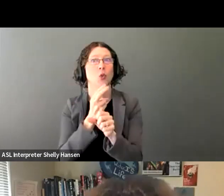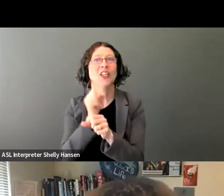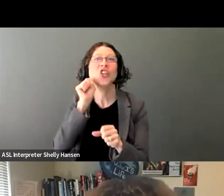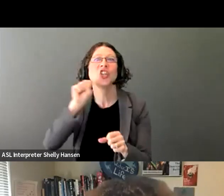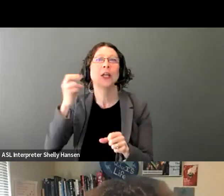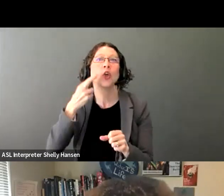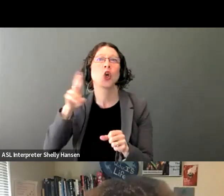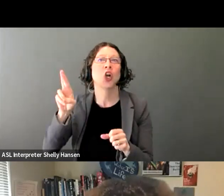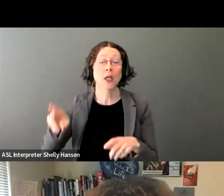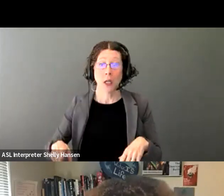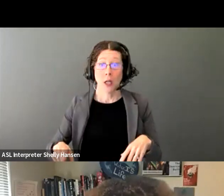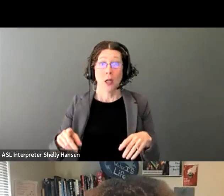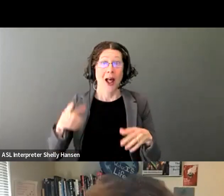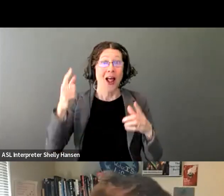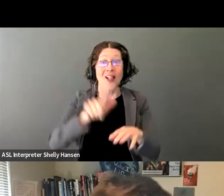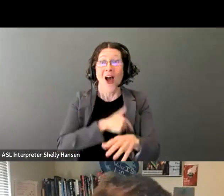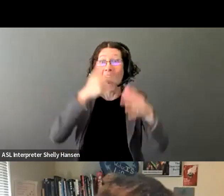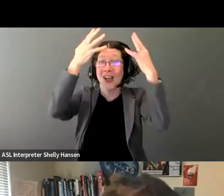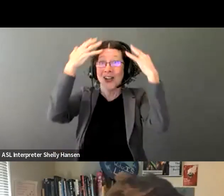I have long, grey, brown curly hair.